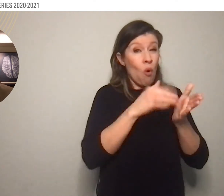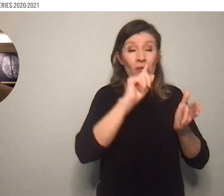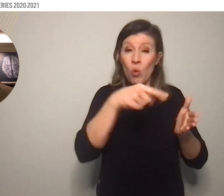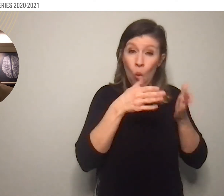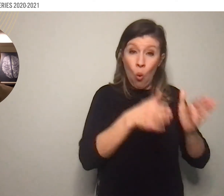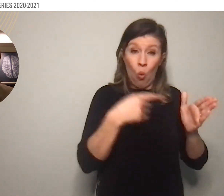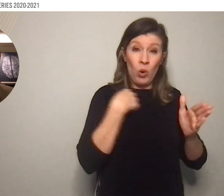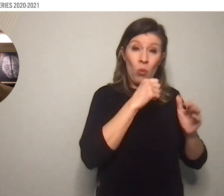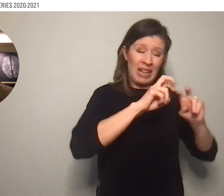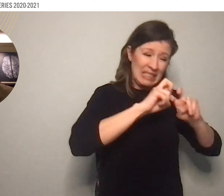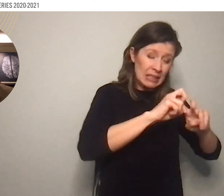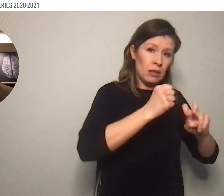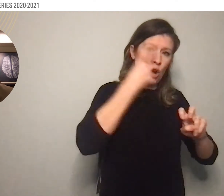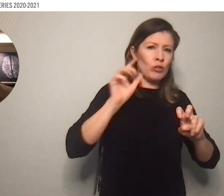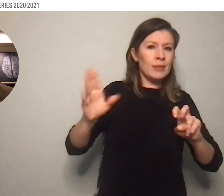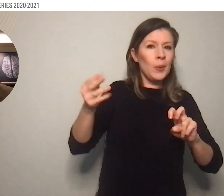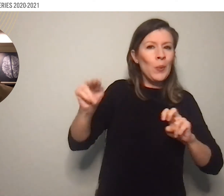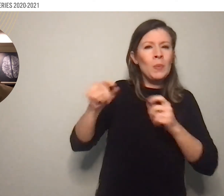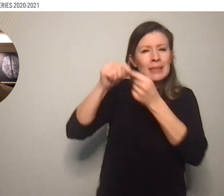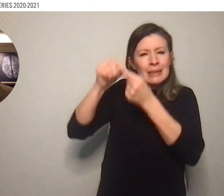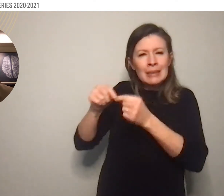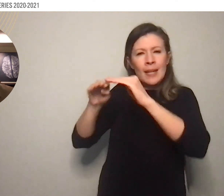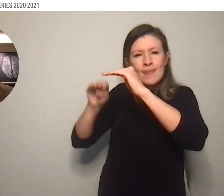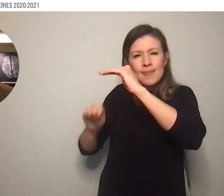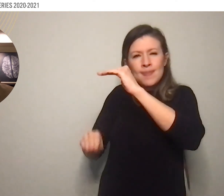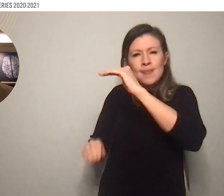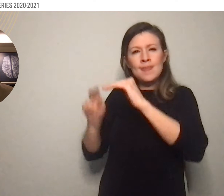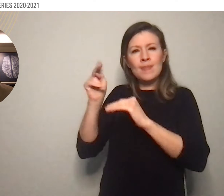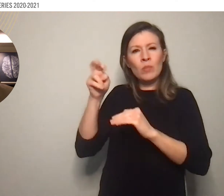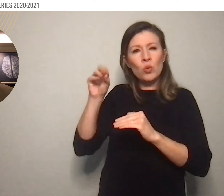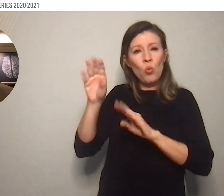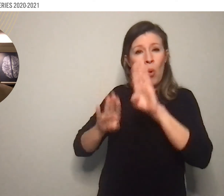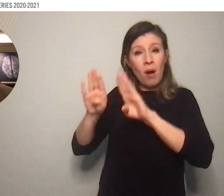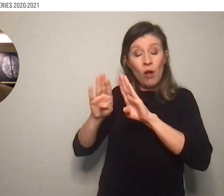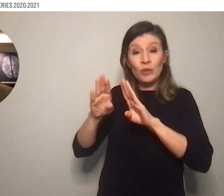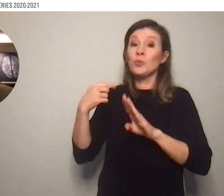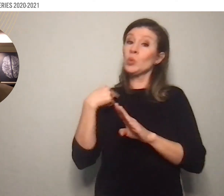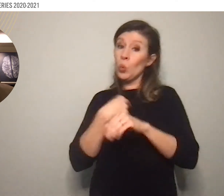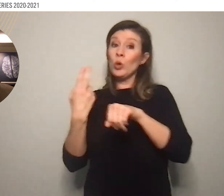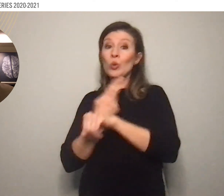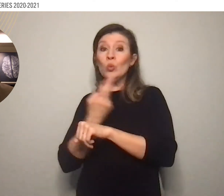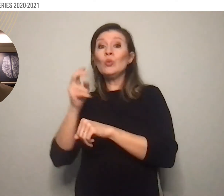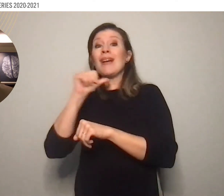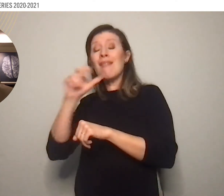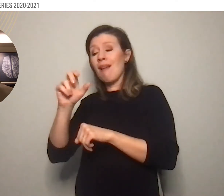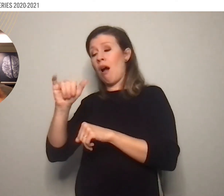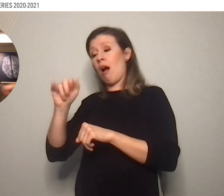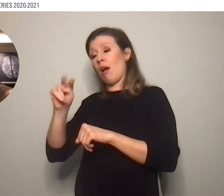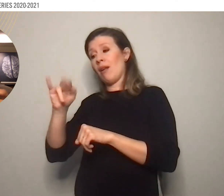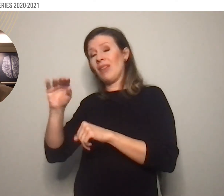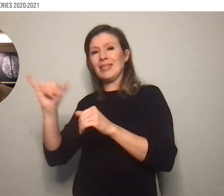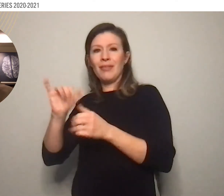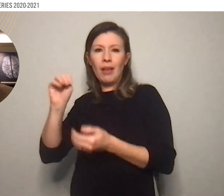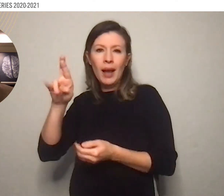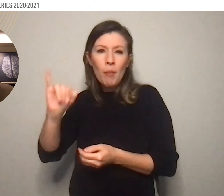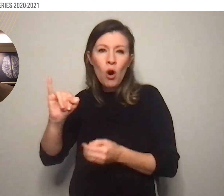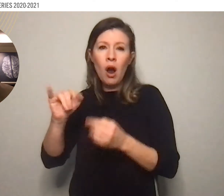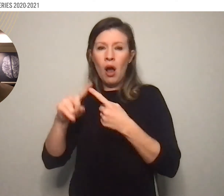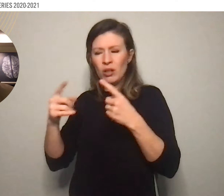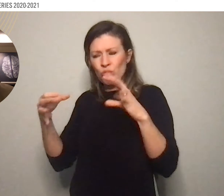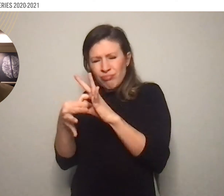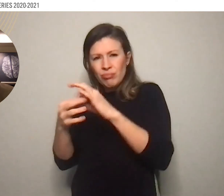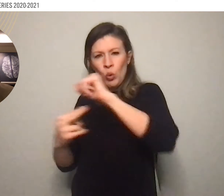the detailed neurobiology. So we use non-invasive imaging like MRI to bridge that divide. It often